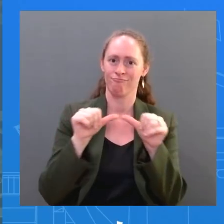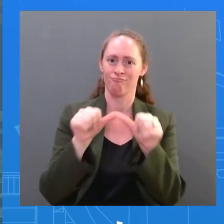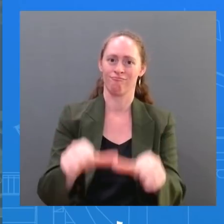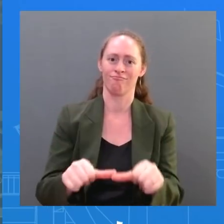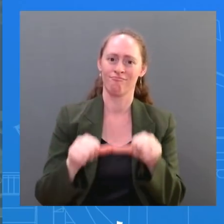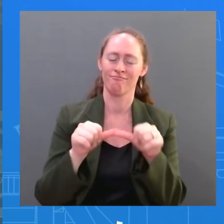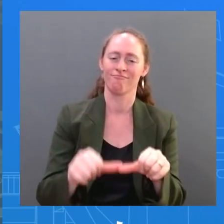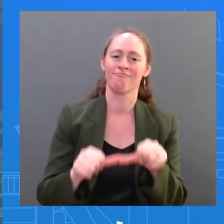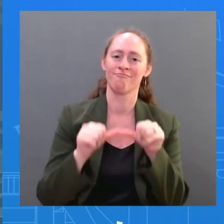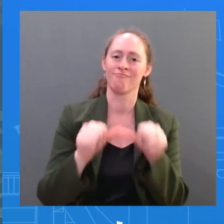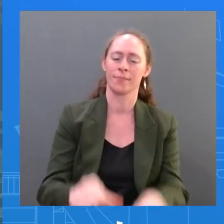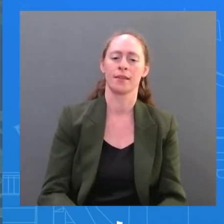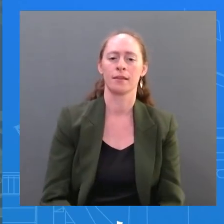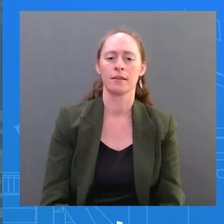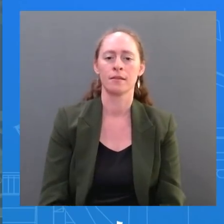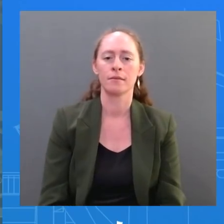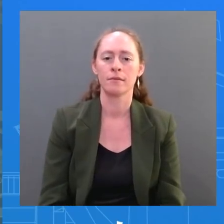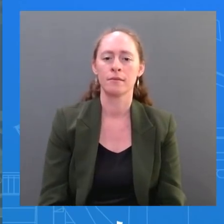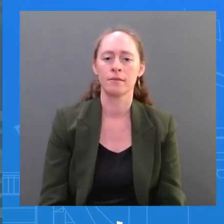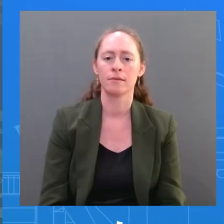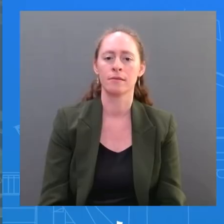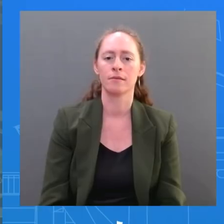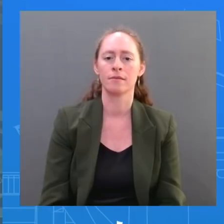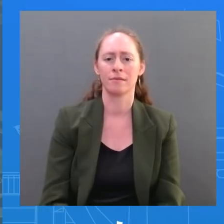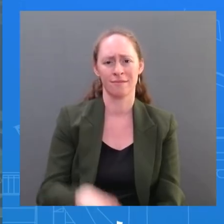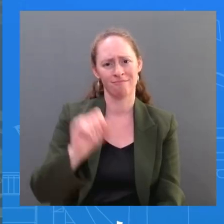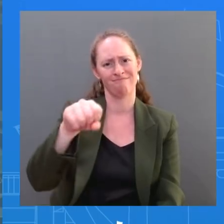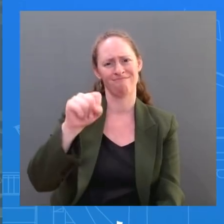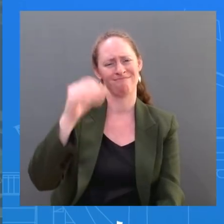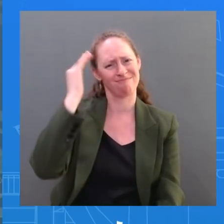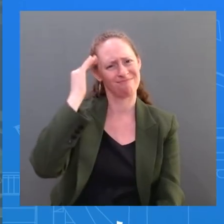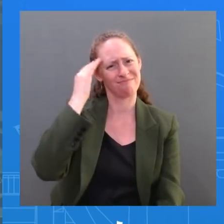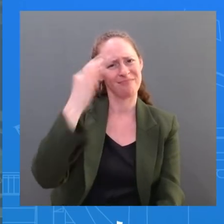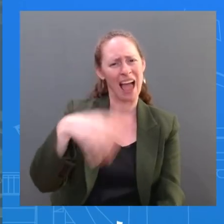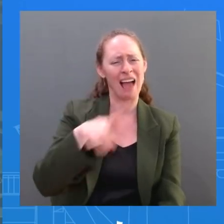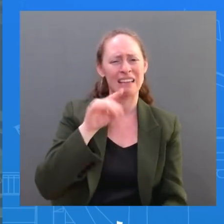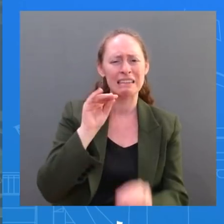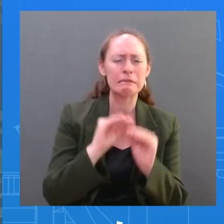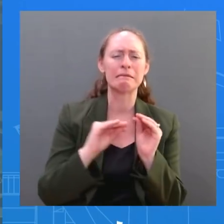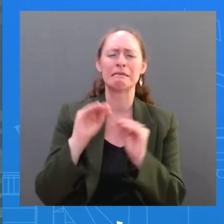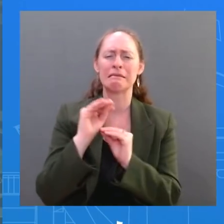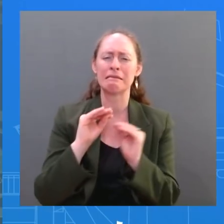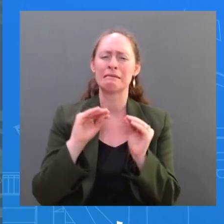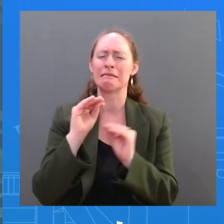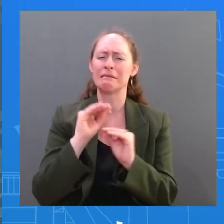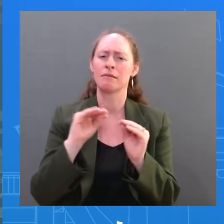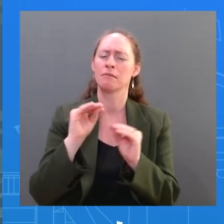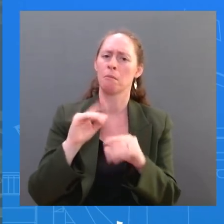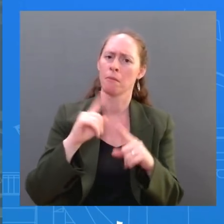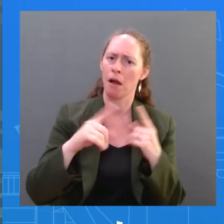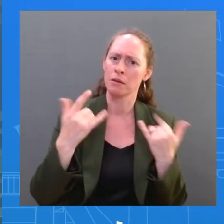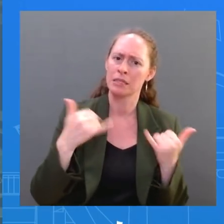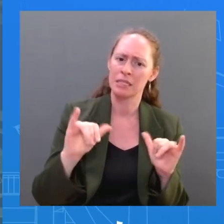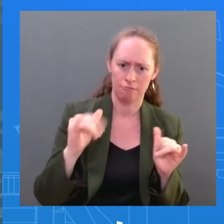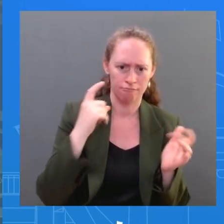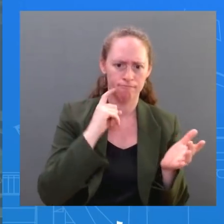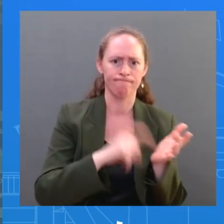That is a good sign for the economy. And we also saw that unemployment rate is -- it remains at 3.6.